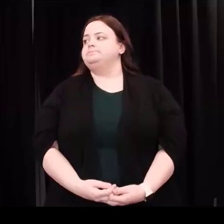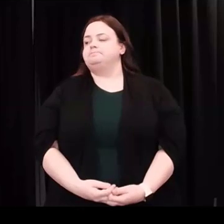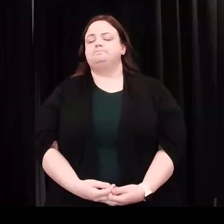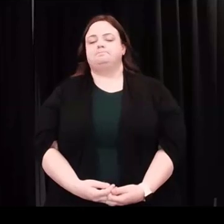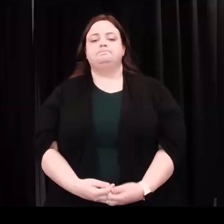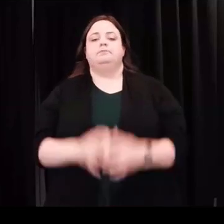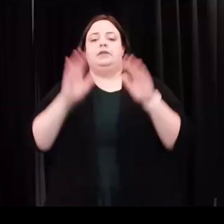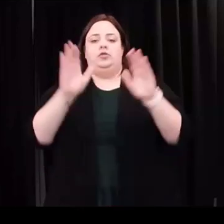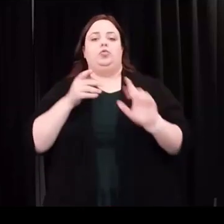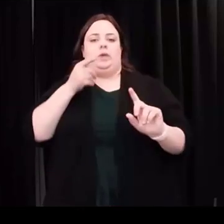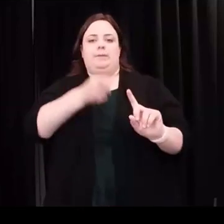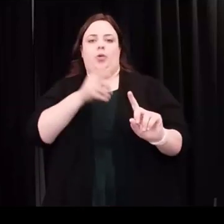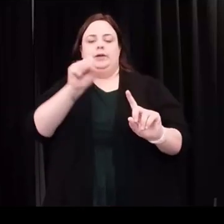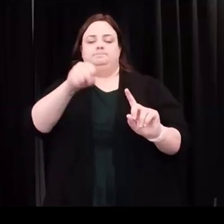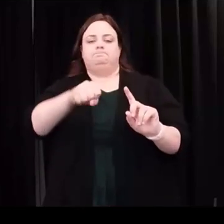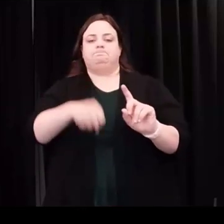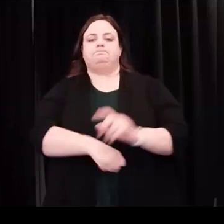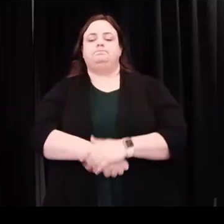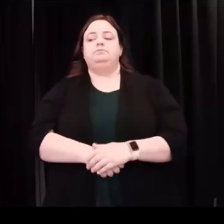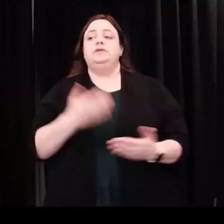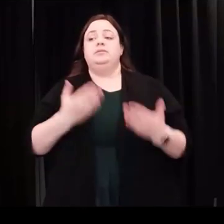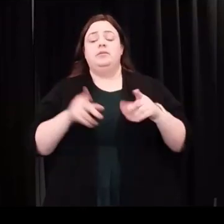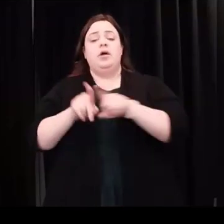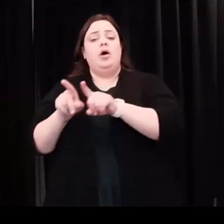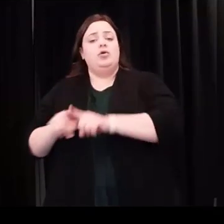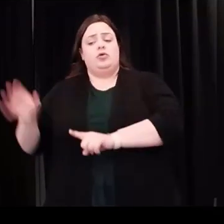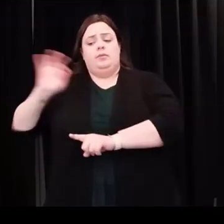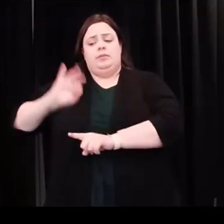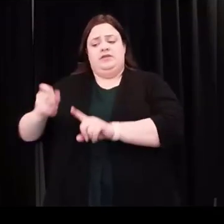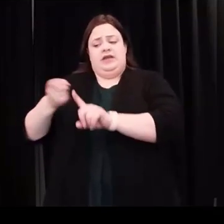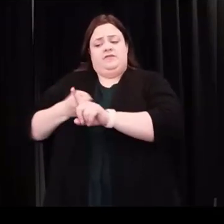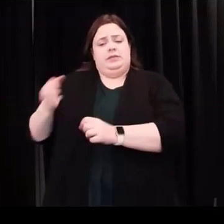That's a great point. She might also benefit from the suggestion they made